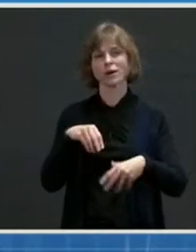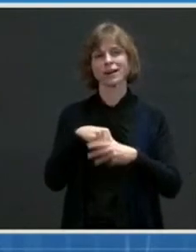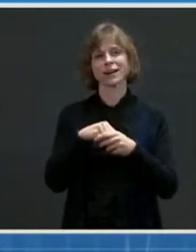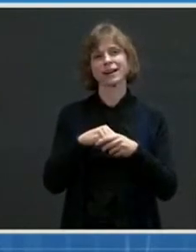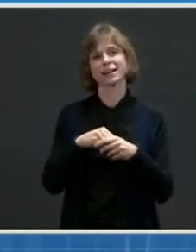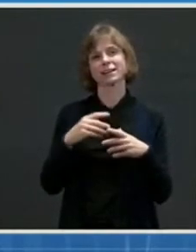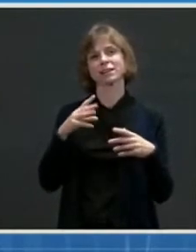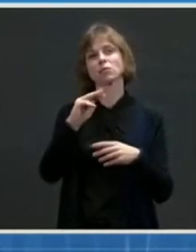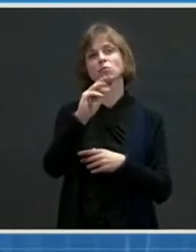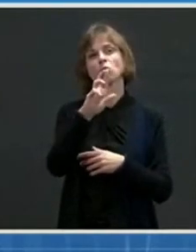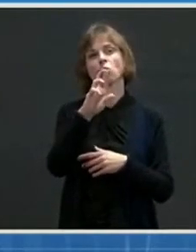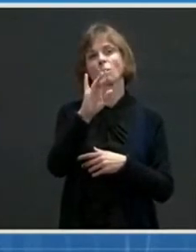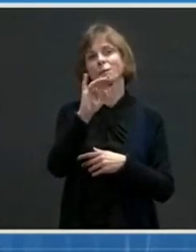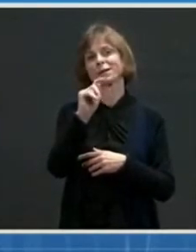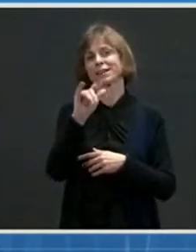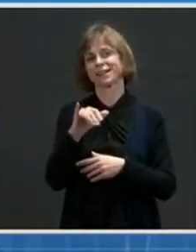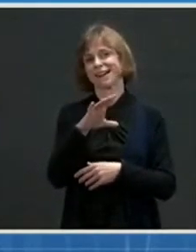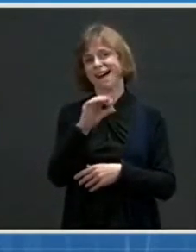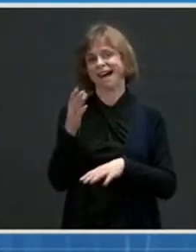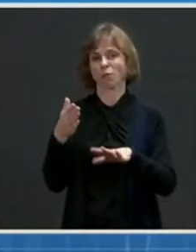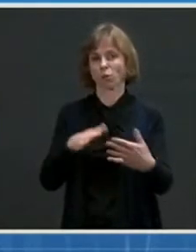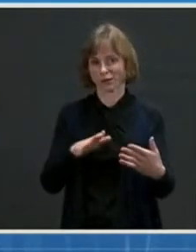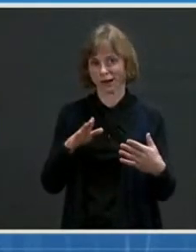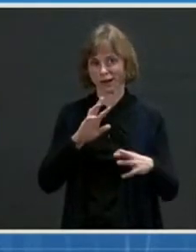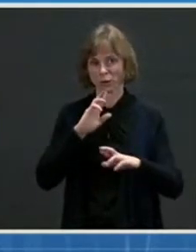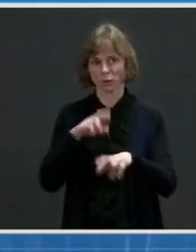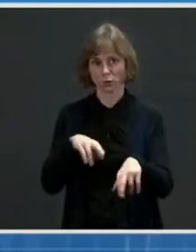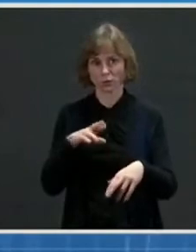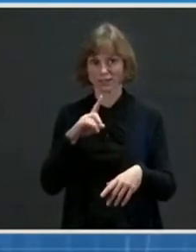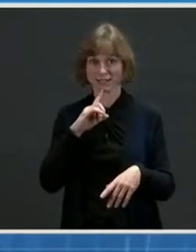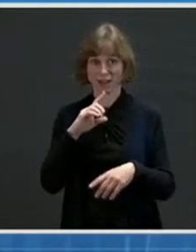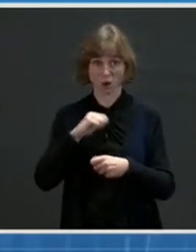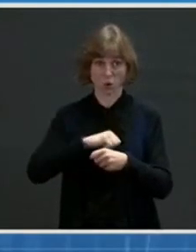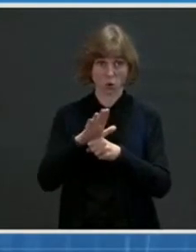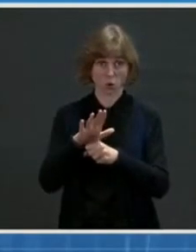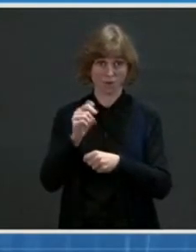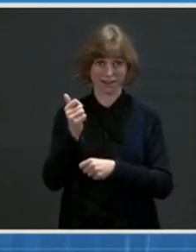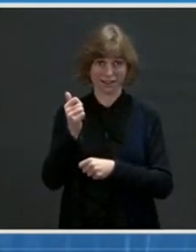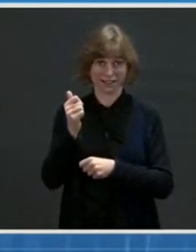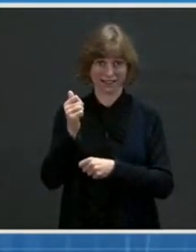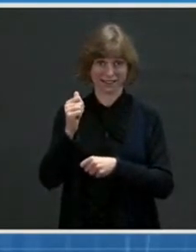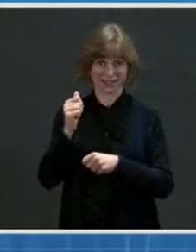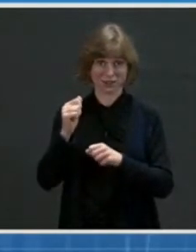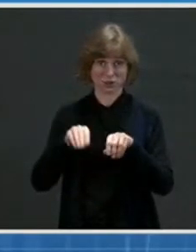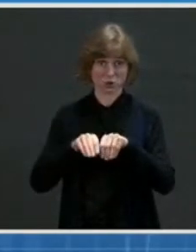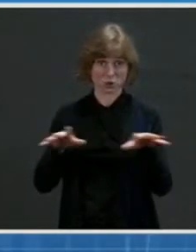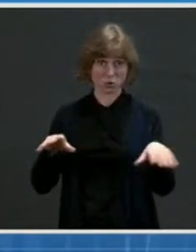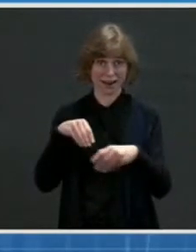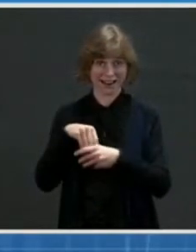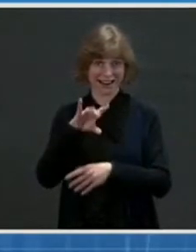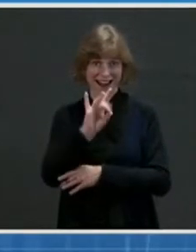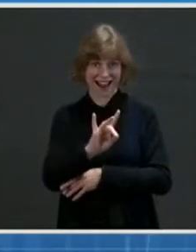TODAY, CDC PUBLISHED A CONCERNING REPORT IN THE MORBID DEAND MORTALITY WEEKLY REPORT.